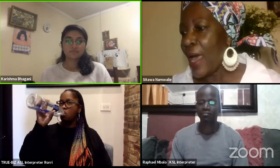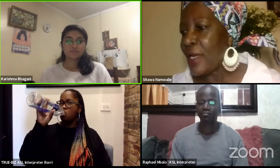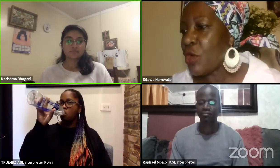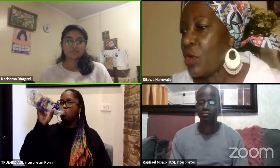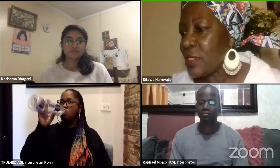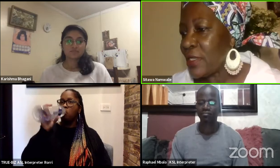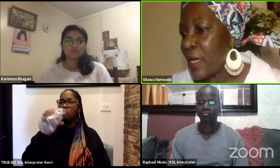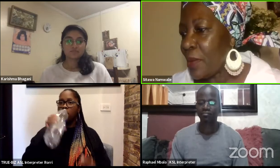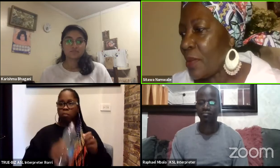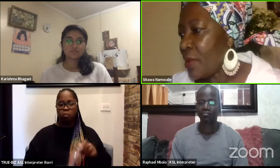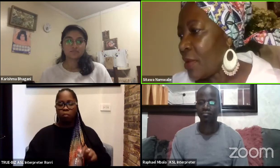I had it all set up.